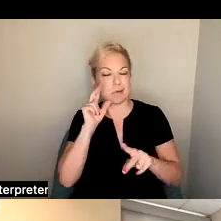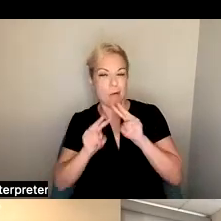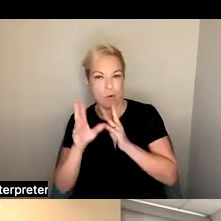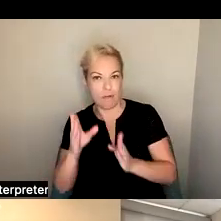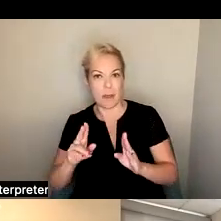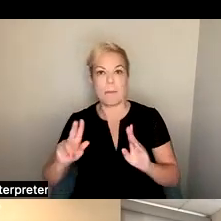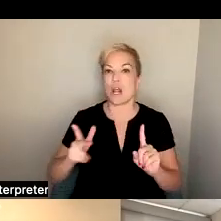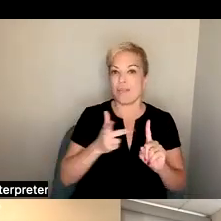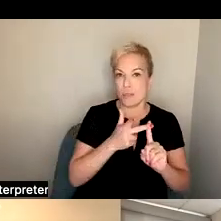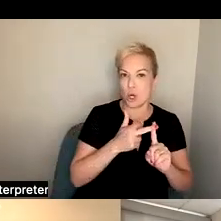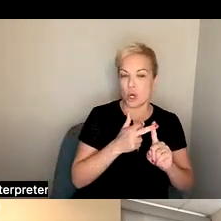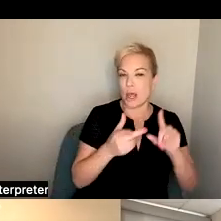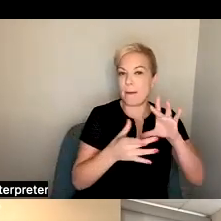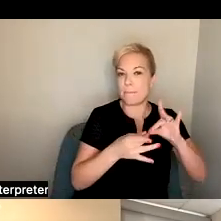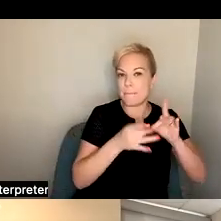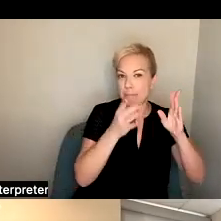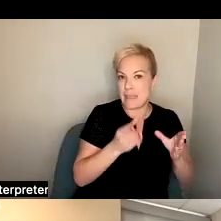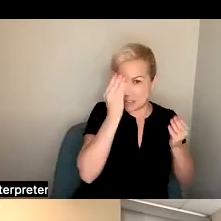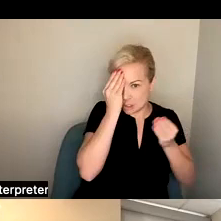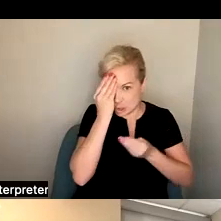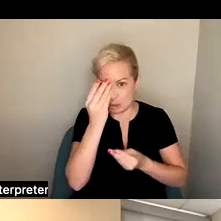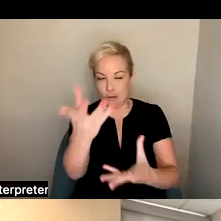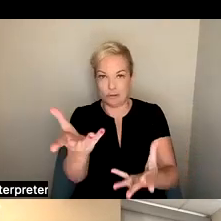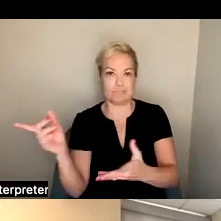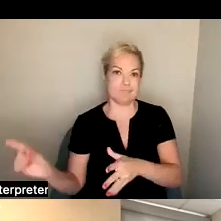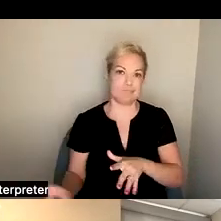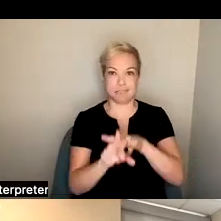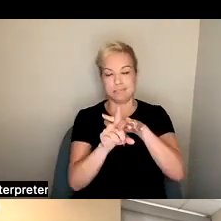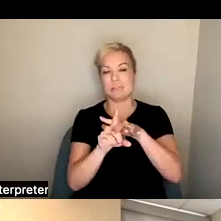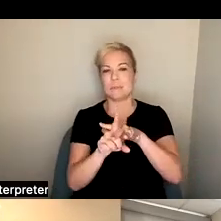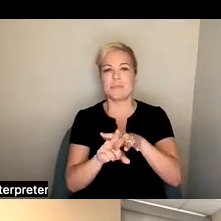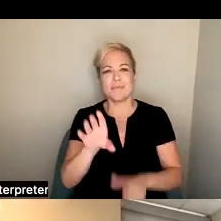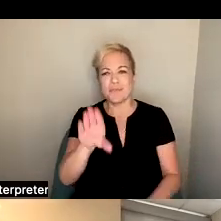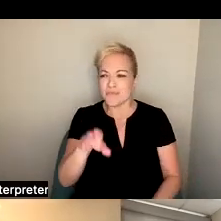and he begins to deliver this message of how to return to our old ways of thinking and not lose